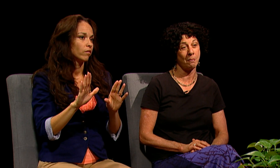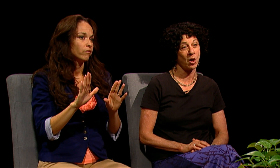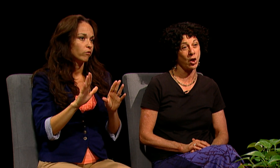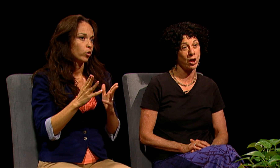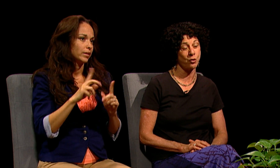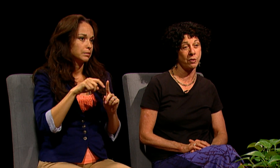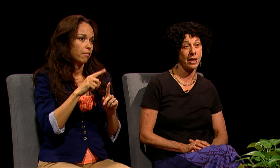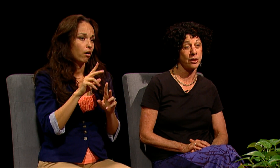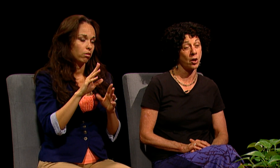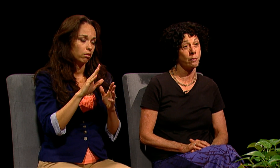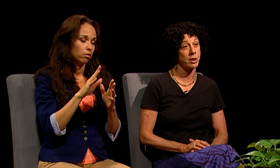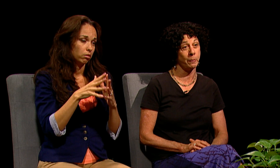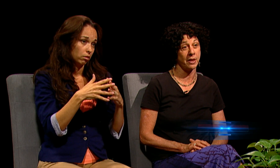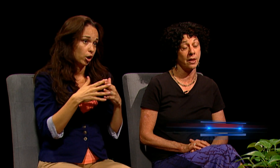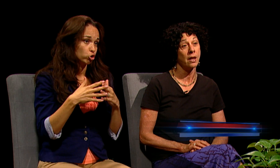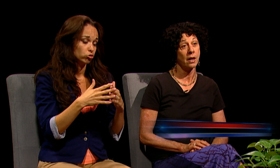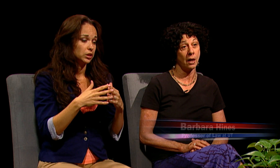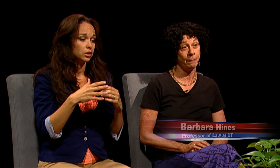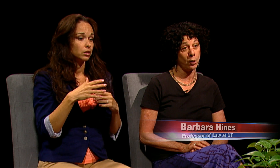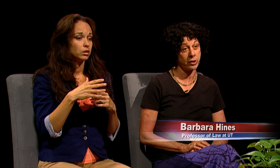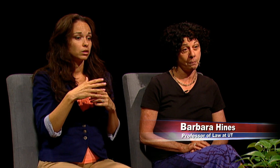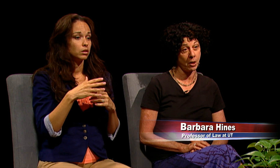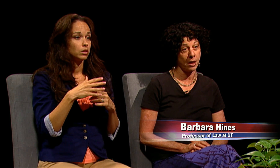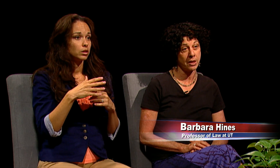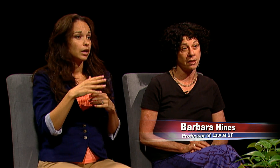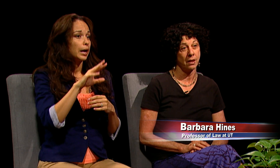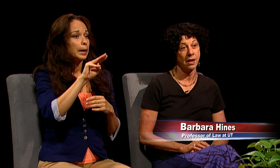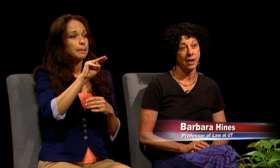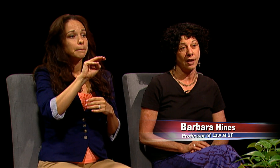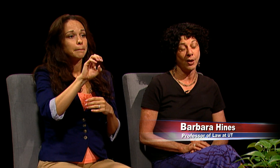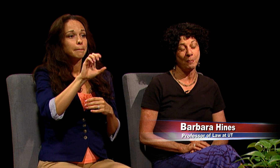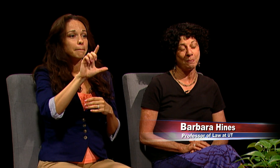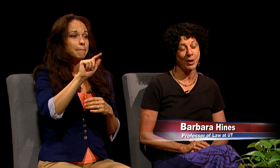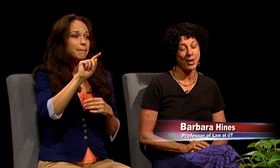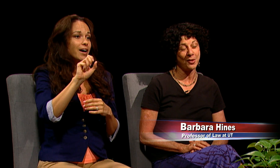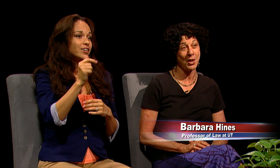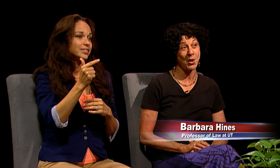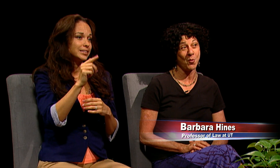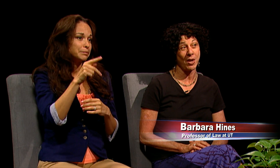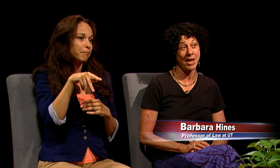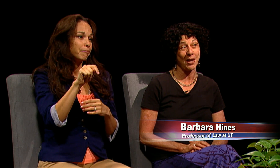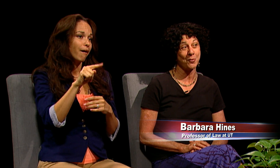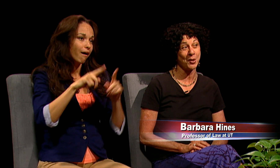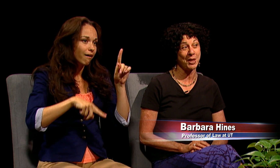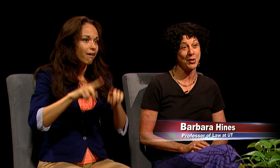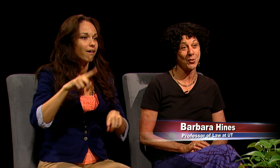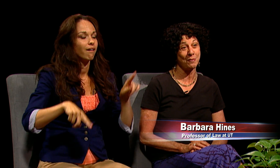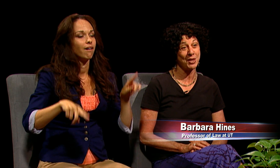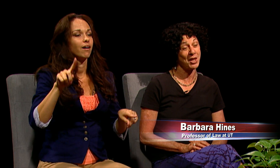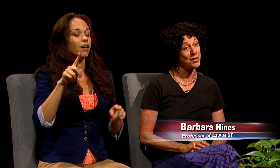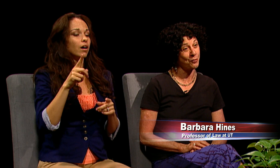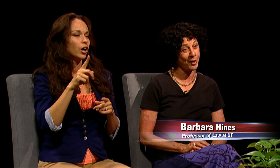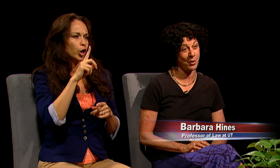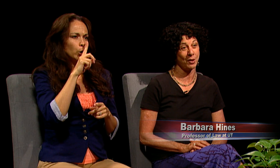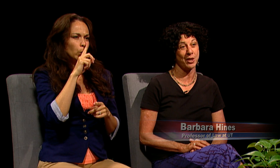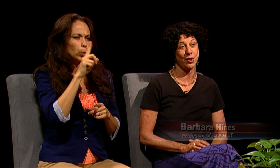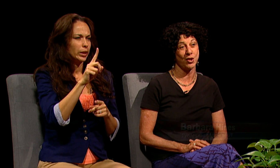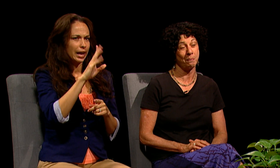OUR COUNTRY HAS ALWAYS BEEN A MELTING POT. BUT I THINK WE HAVE REALLY SORT OF A SCHIZOPHRENIC RELATIONSHIP